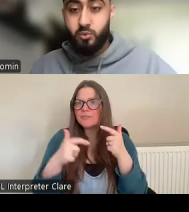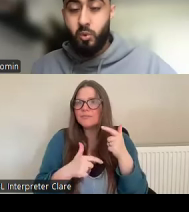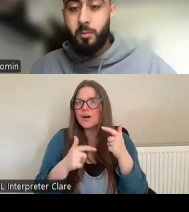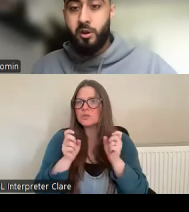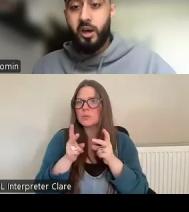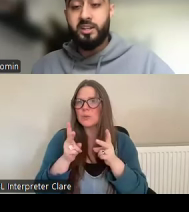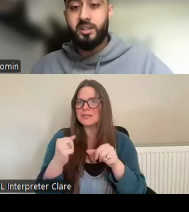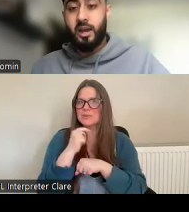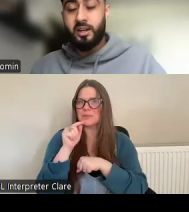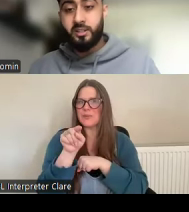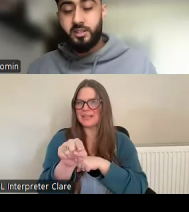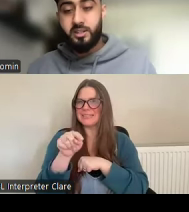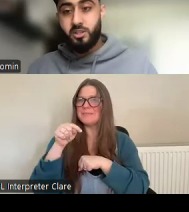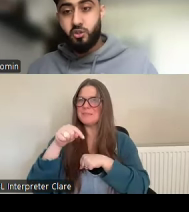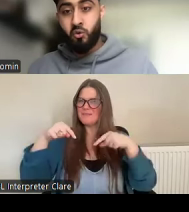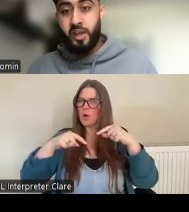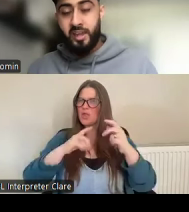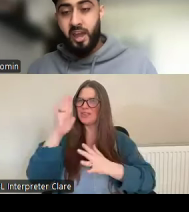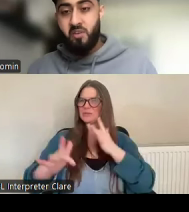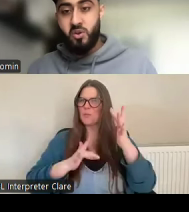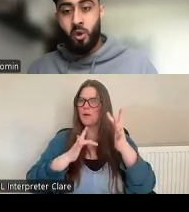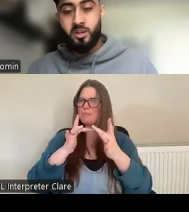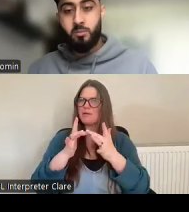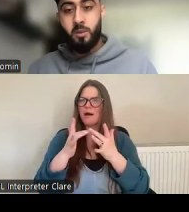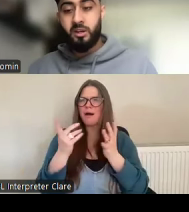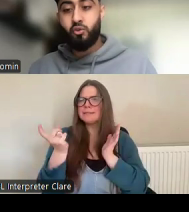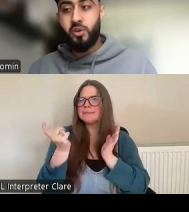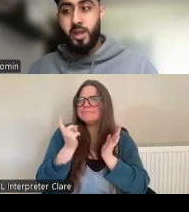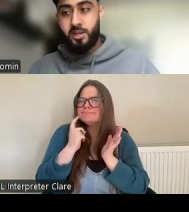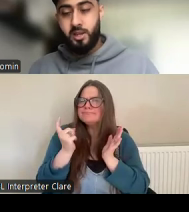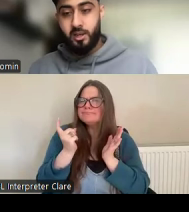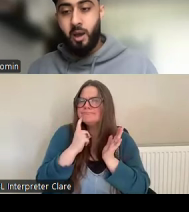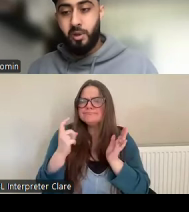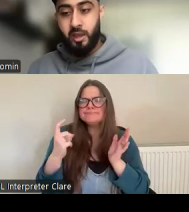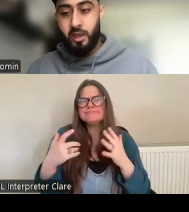of this webinar and getting everyone to be able to create a campaign